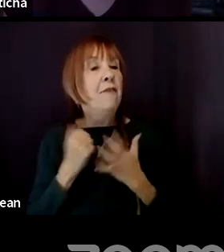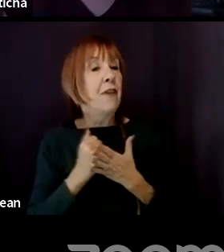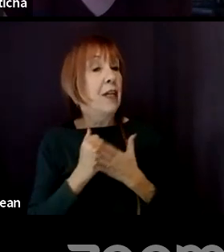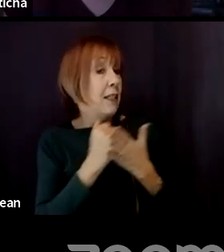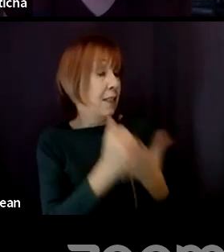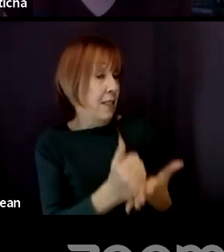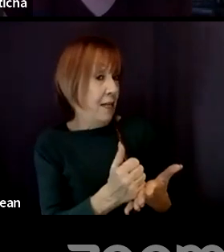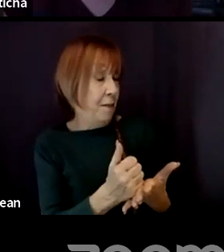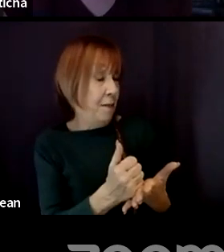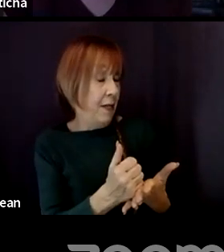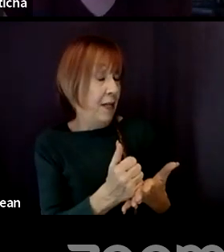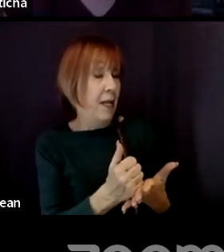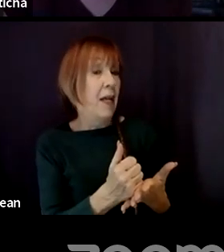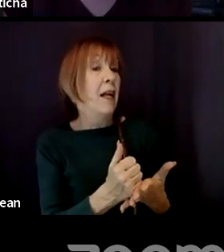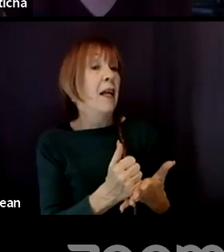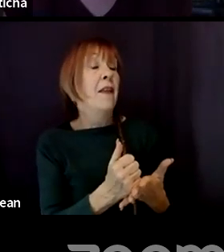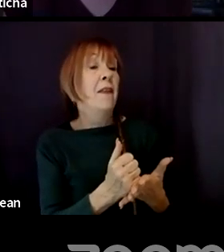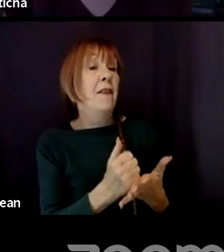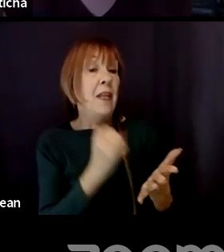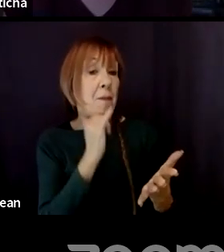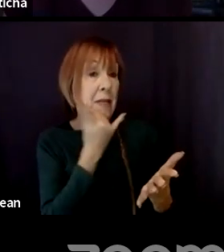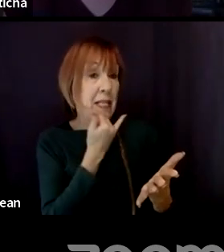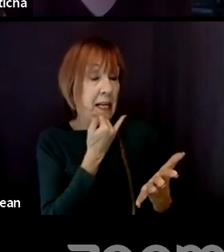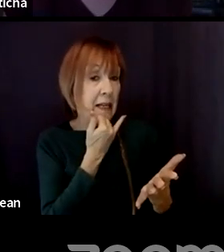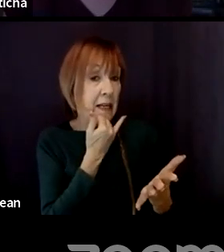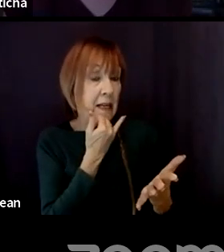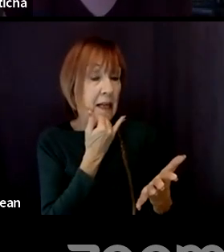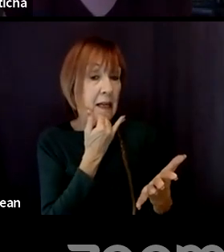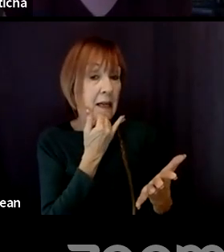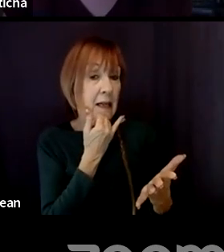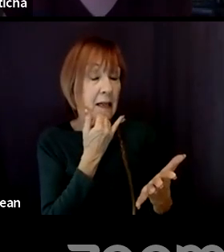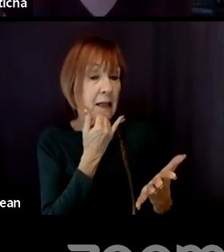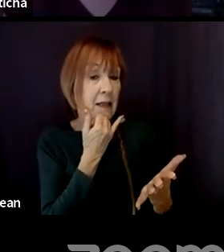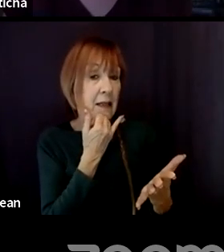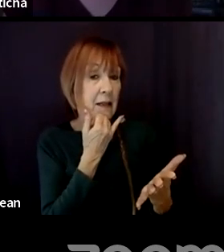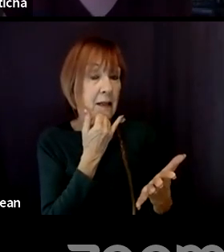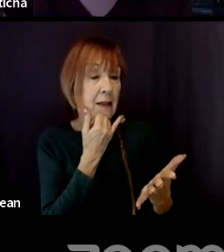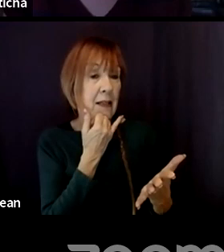is not creating a compelling life for themselves